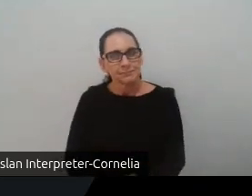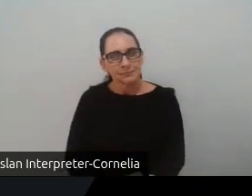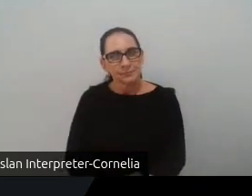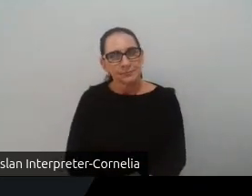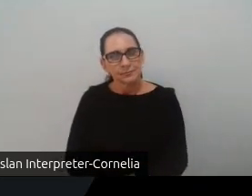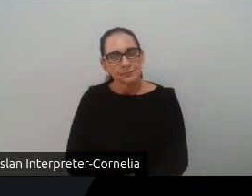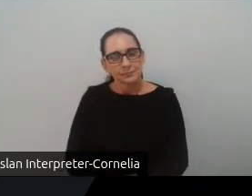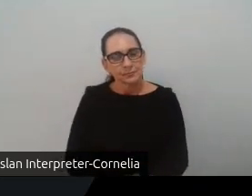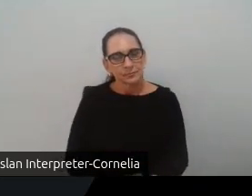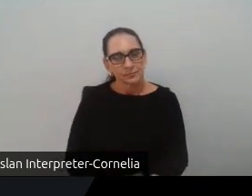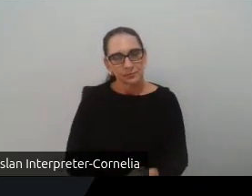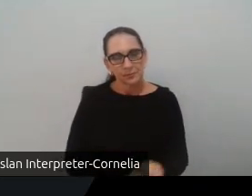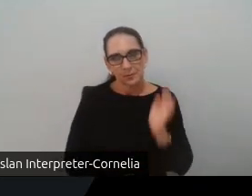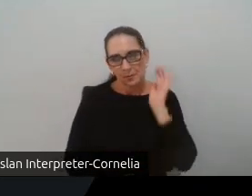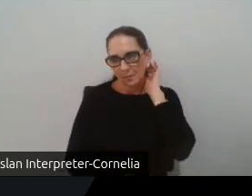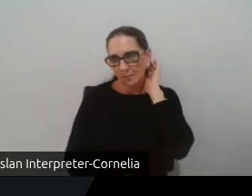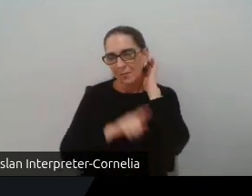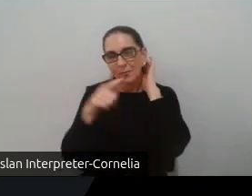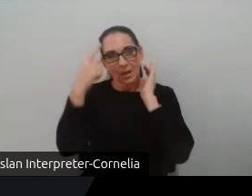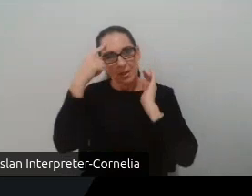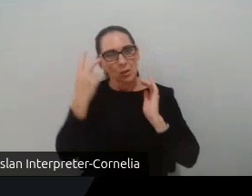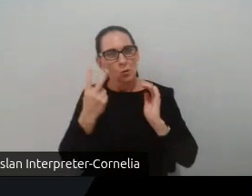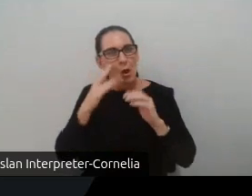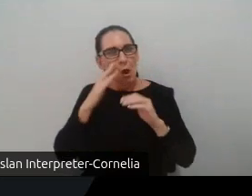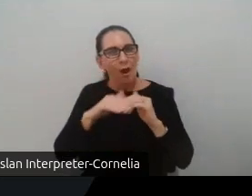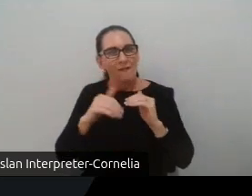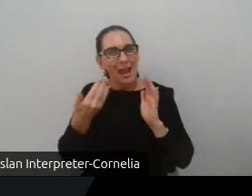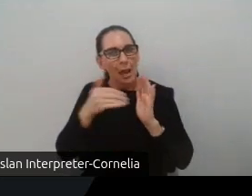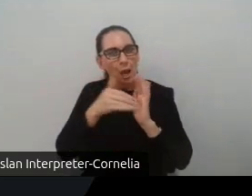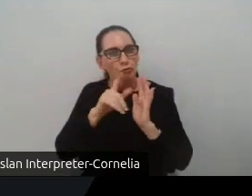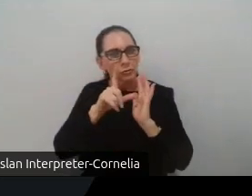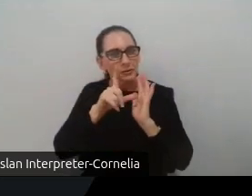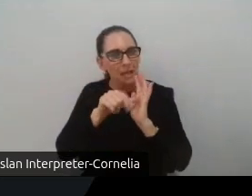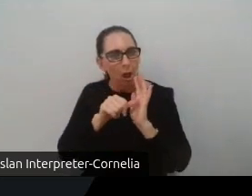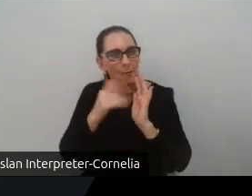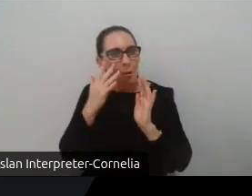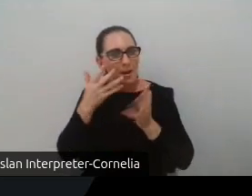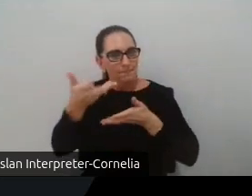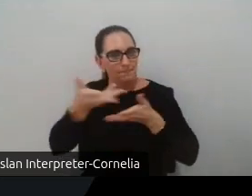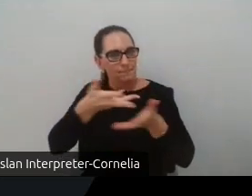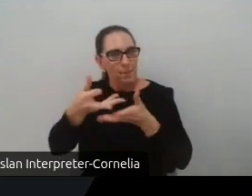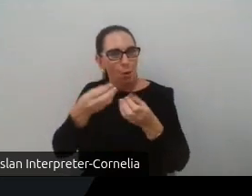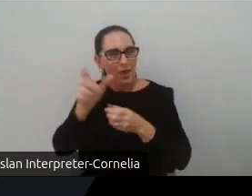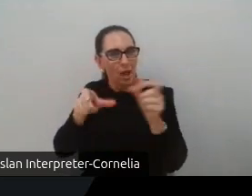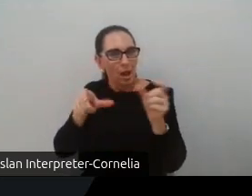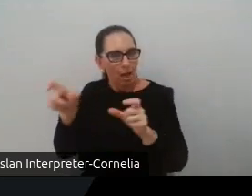Um consider extra time or leniency when engaging with clients as well. And just know that people